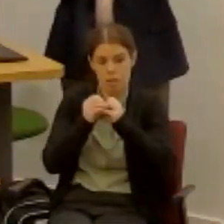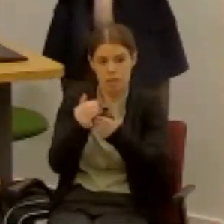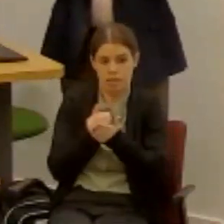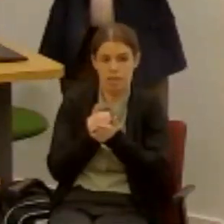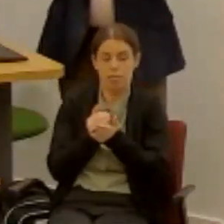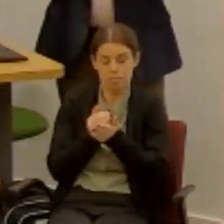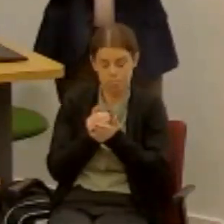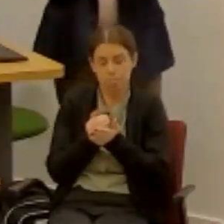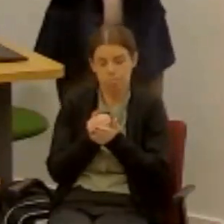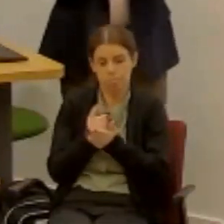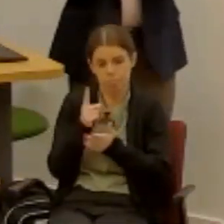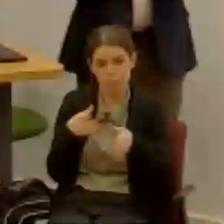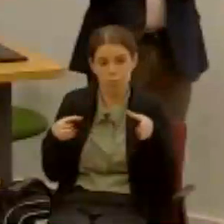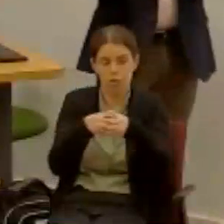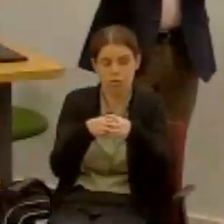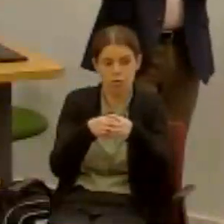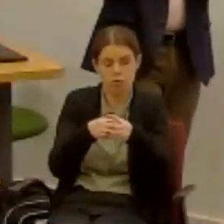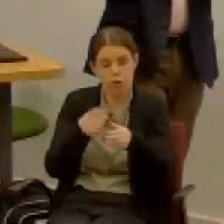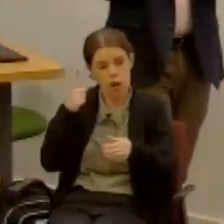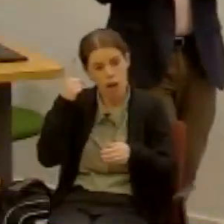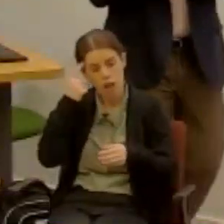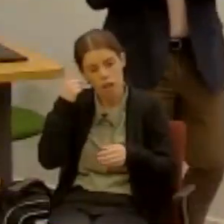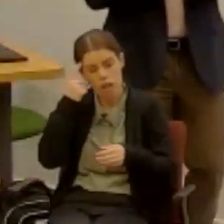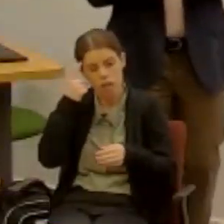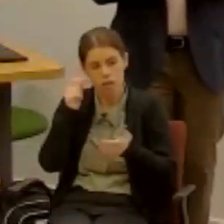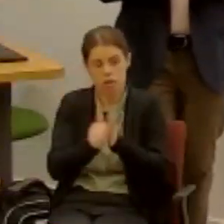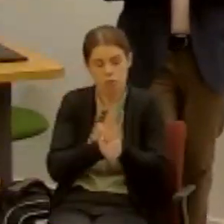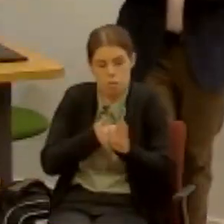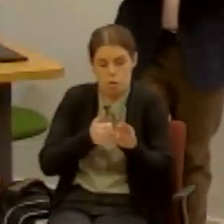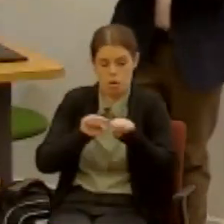And there's a group called the Concussion Sport Group, who meet every 4 years and are